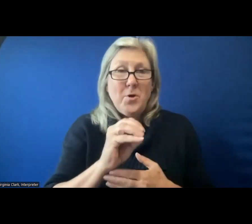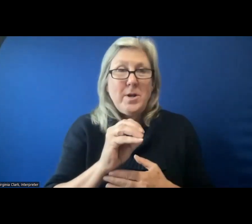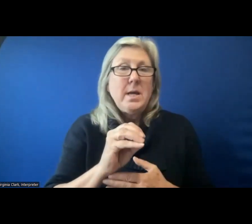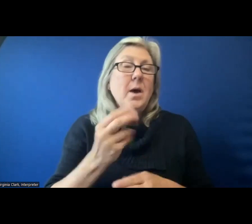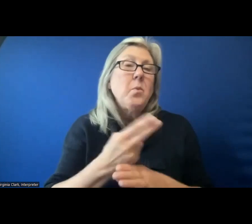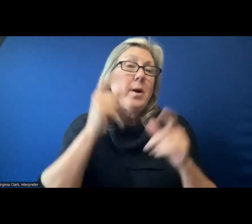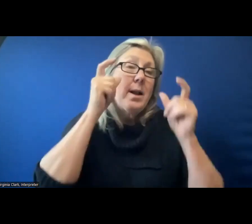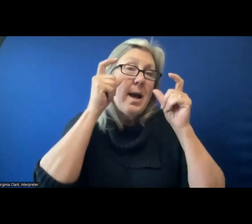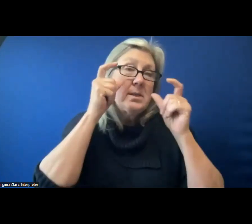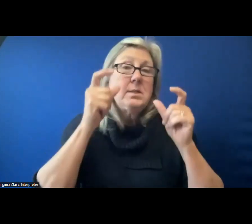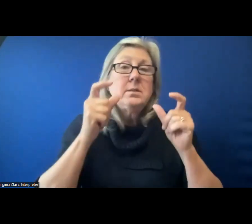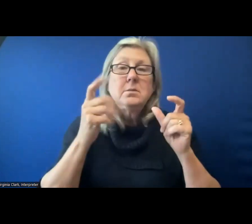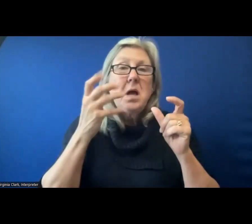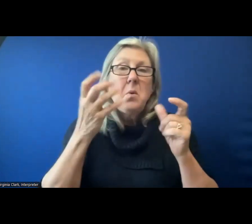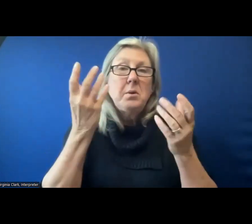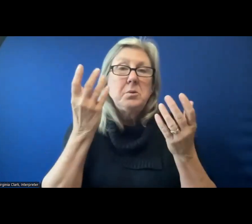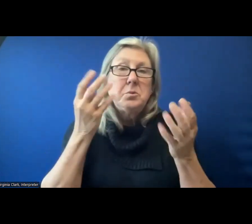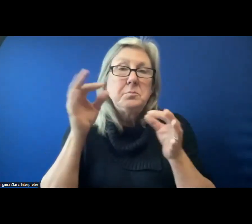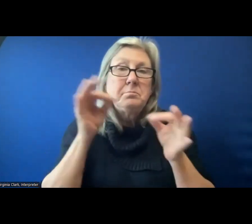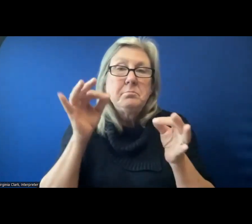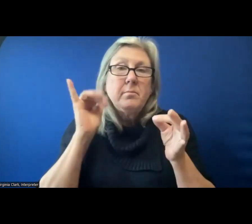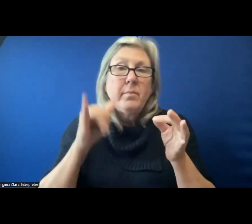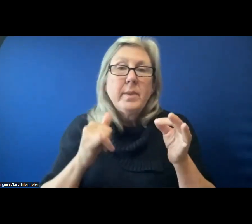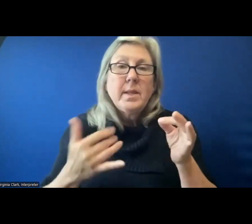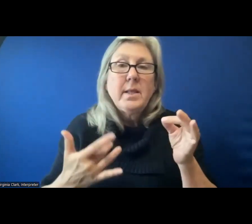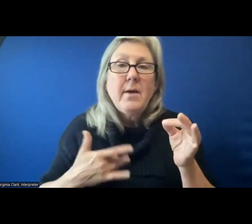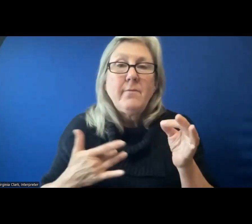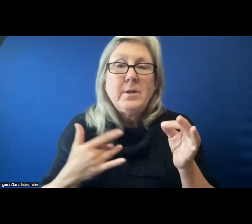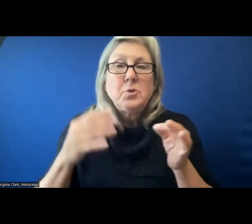and so, I wanted to just give a visual description before we begin.